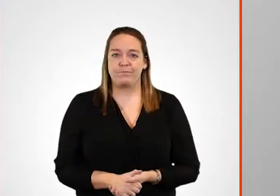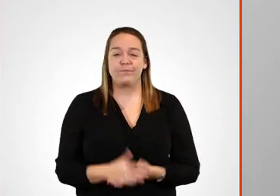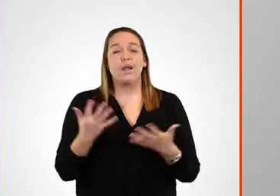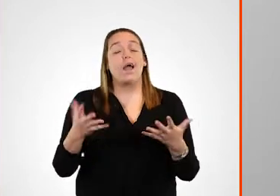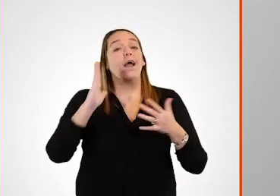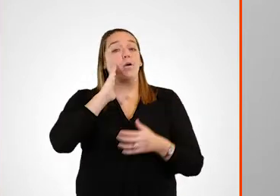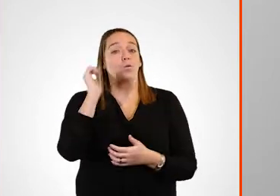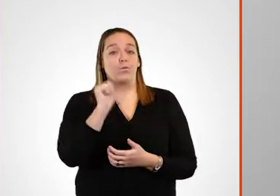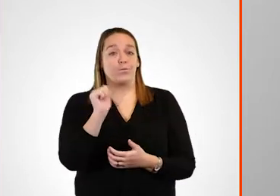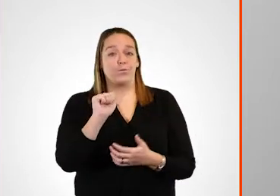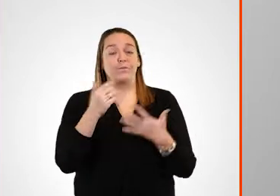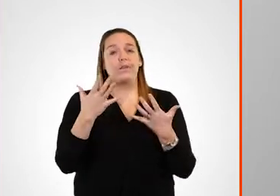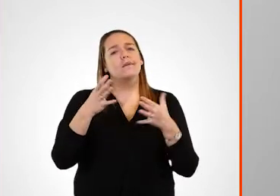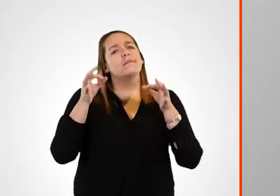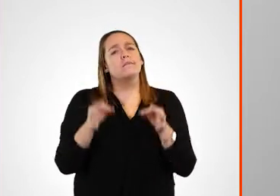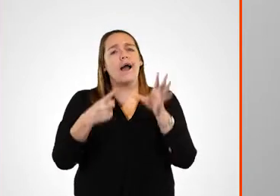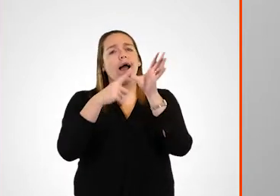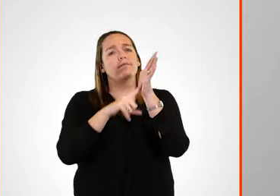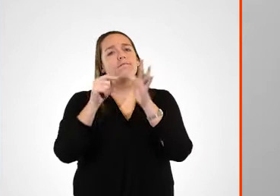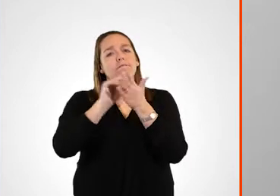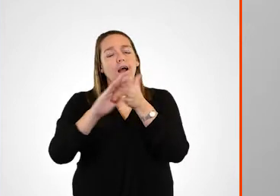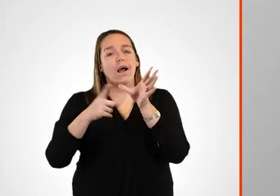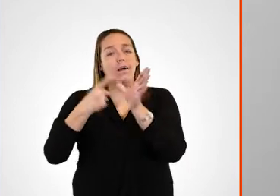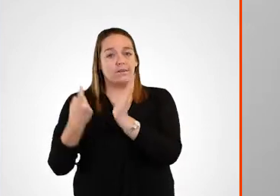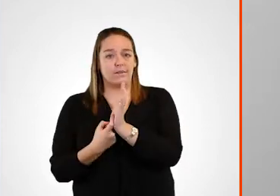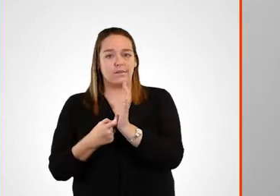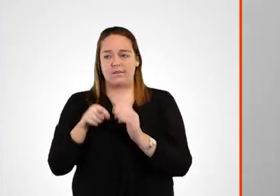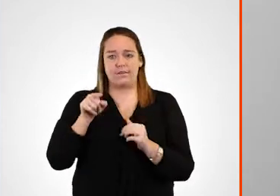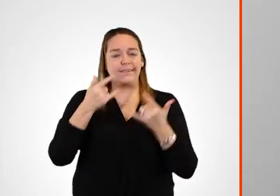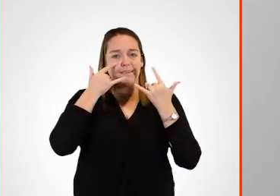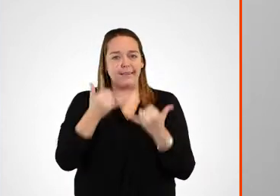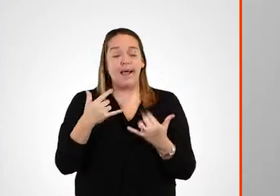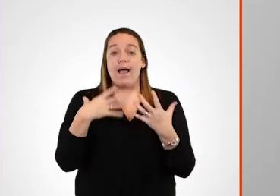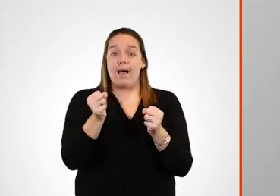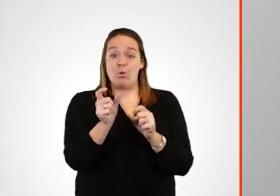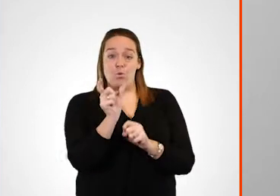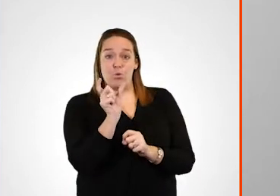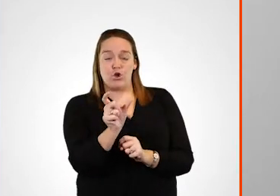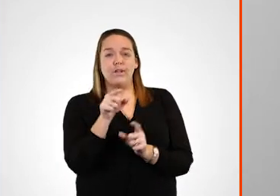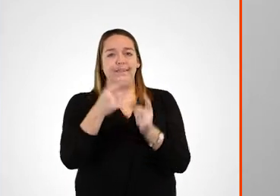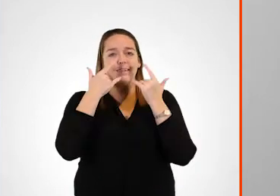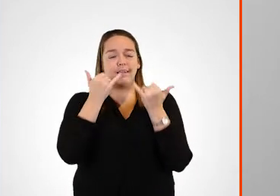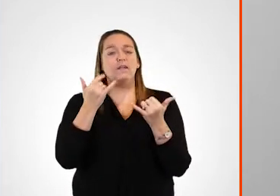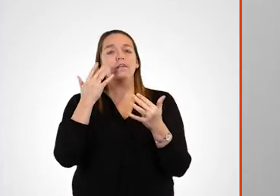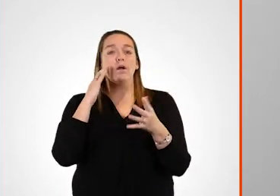Anyway, we chose the ALPHA because it assesses words within the context of a sentence.